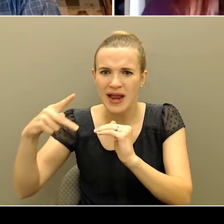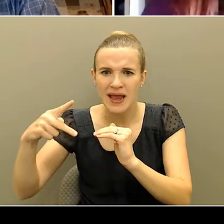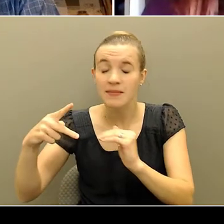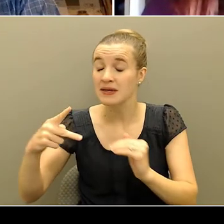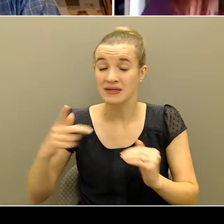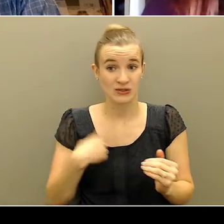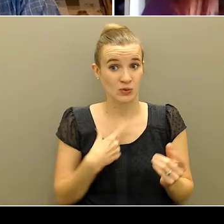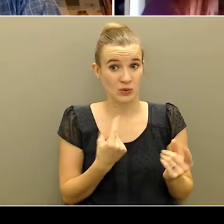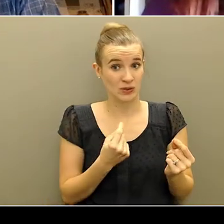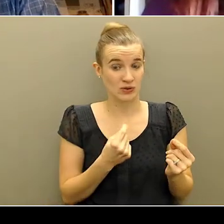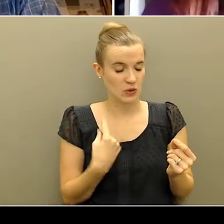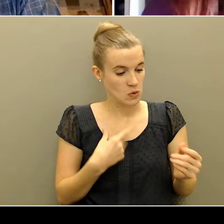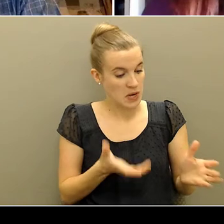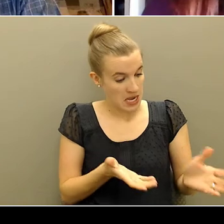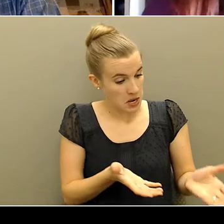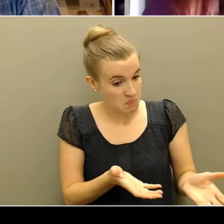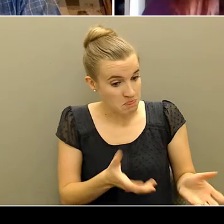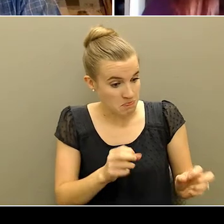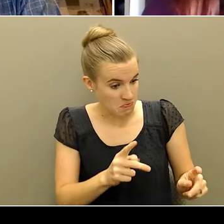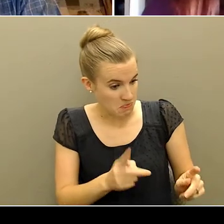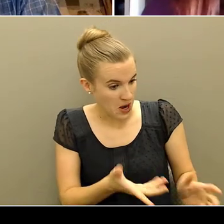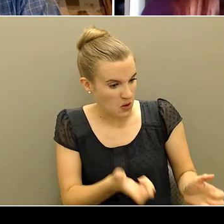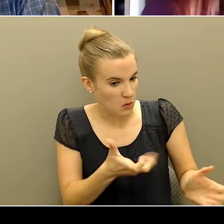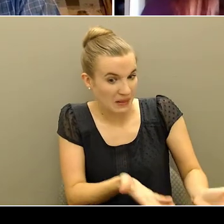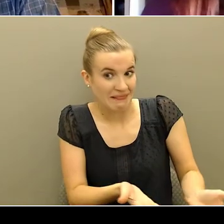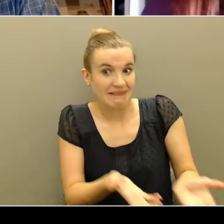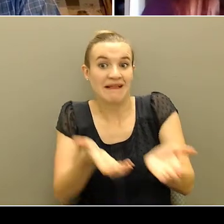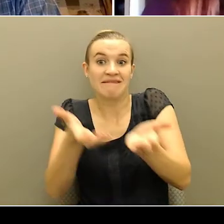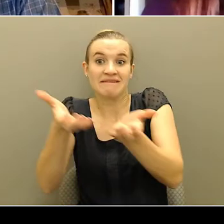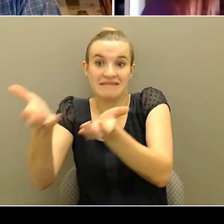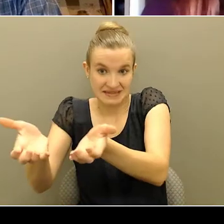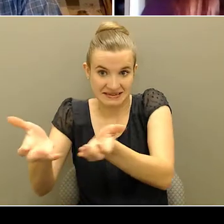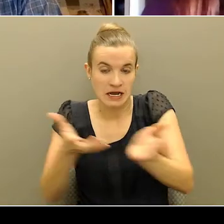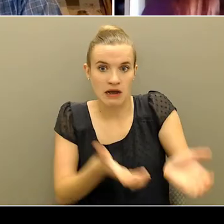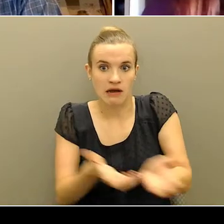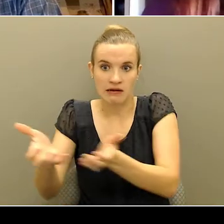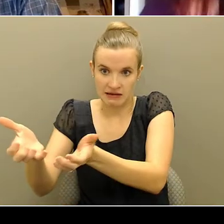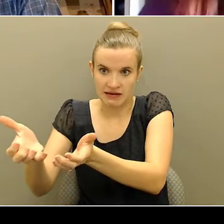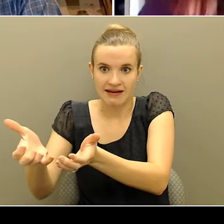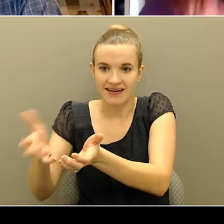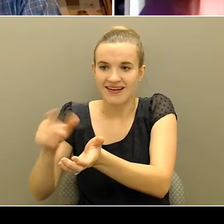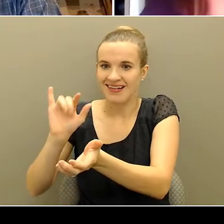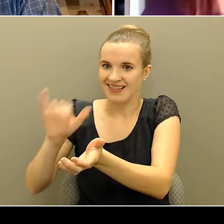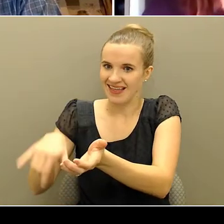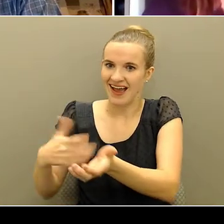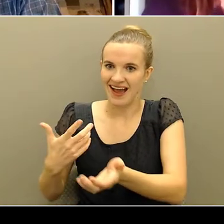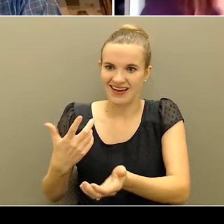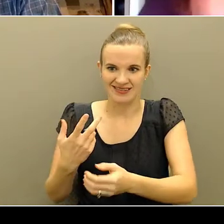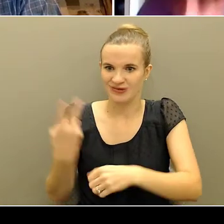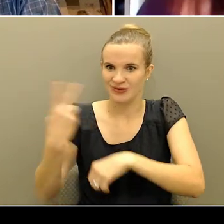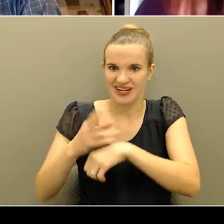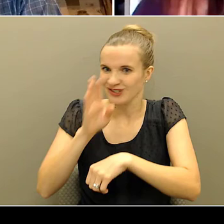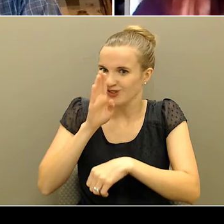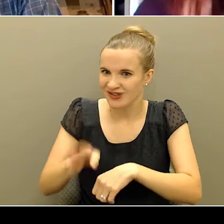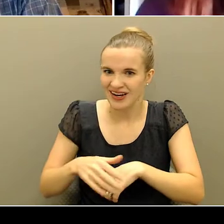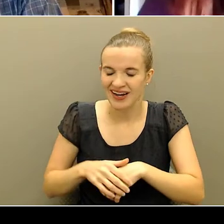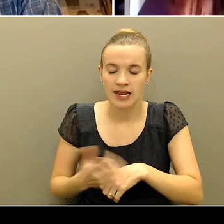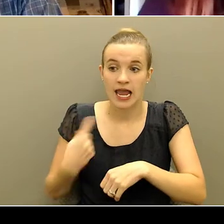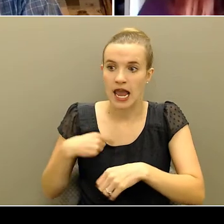like, Oh, yeah, this is a this is an issue. This is a barrier to commerce. and not just to Brian. Ashley: Yeah, yeah. Just Yeah. And there's and there's so many ways around, Erik: Well, I love it. Thanks. Thanks for taking time today. I really